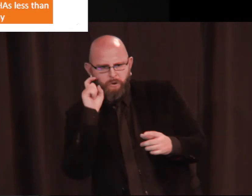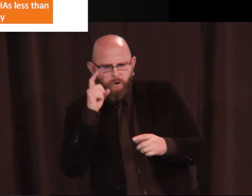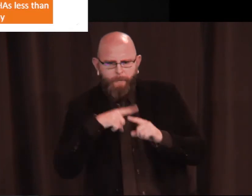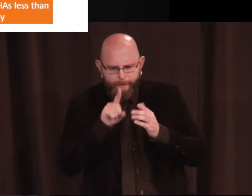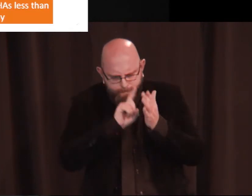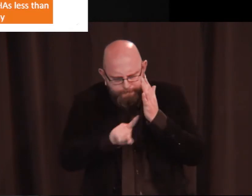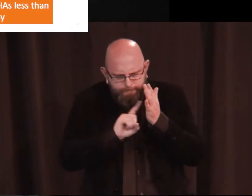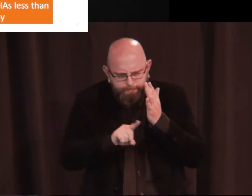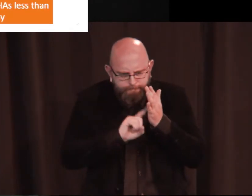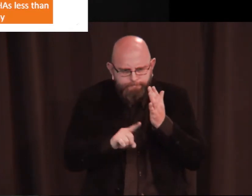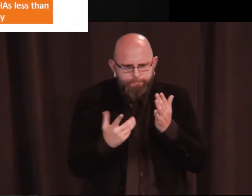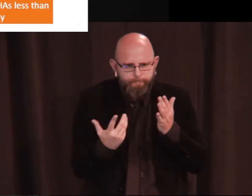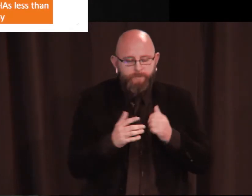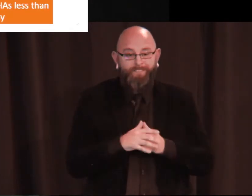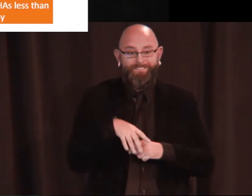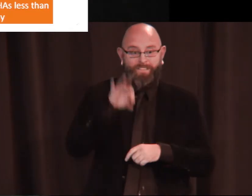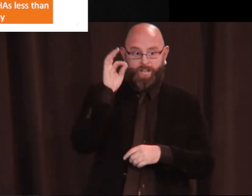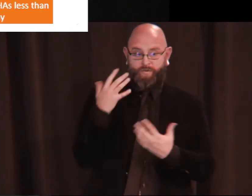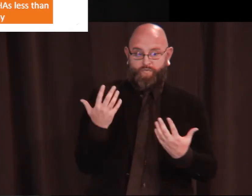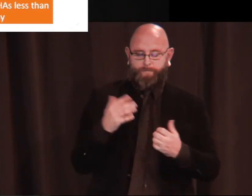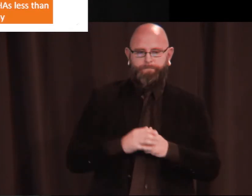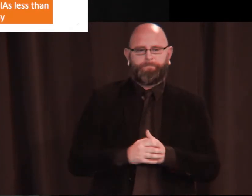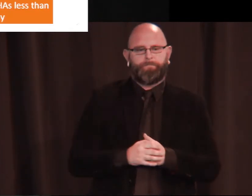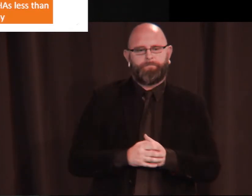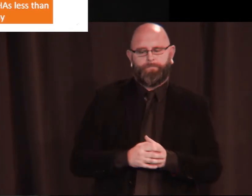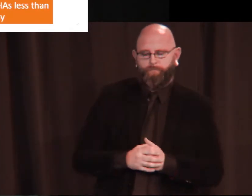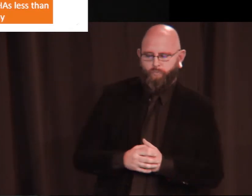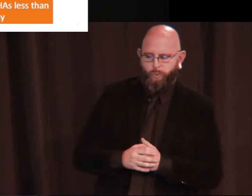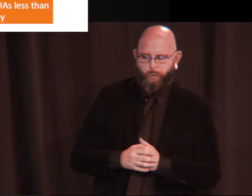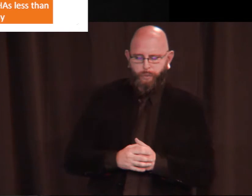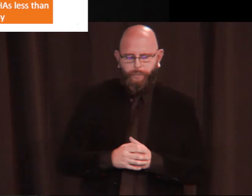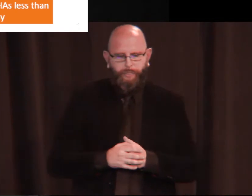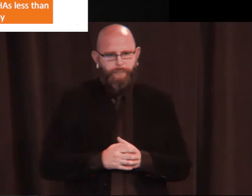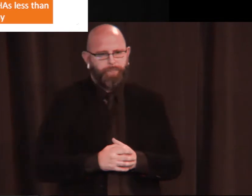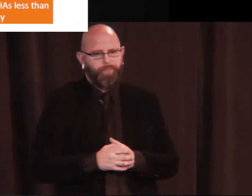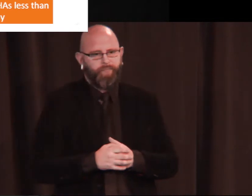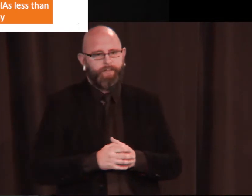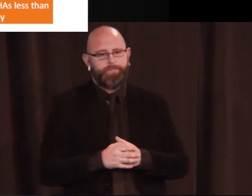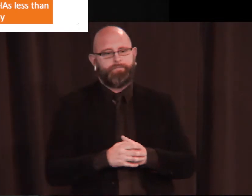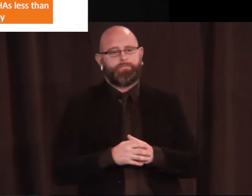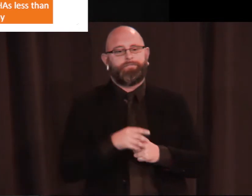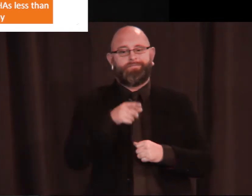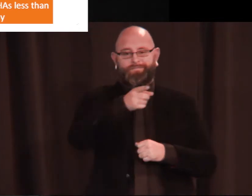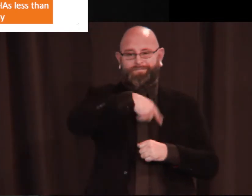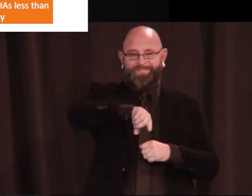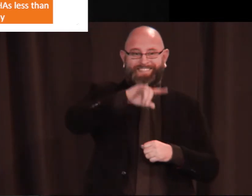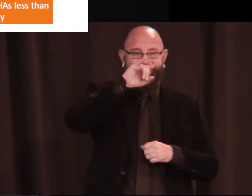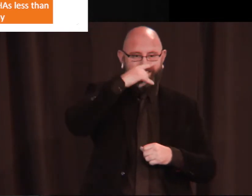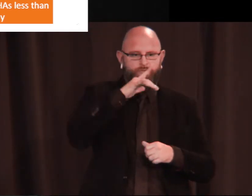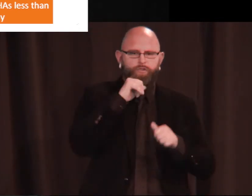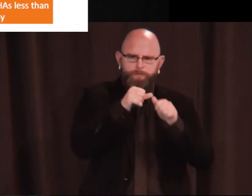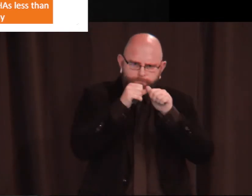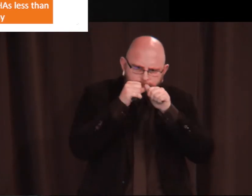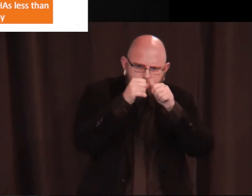And, so, we looked at that question, and we looked at the kids who had worn their hearing aids for more than ten hours per day across the